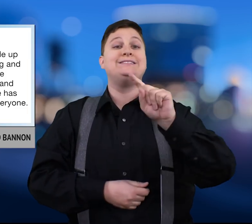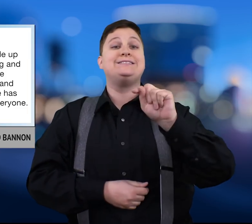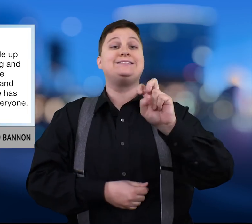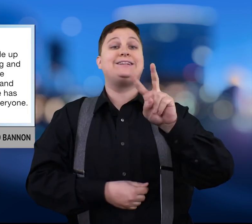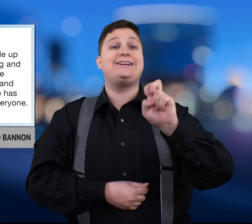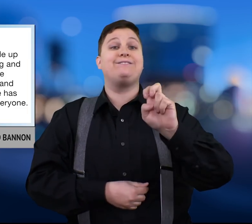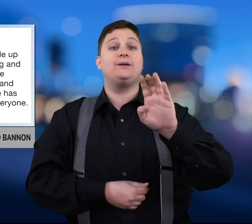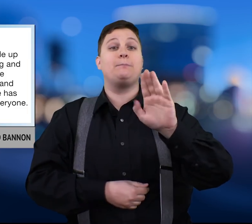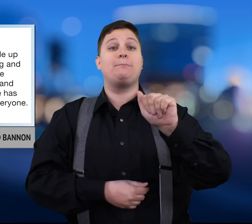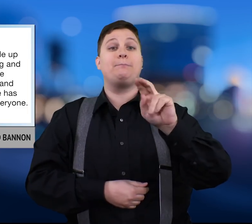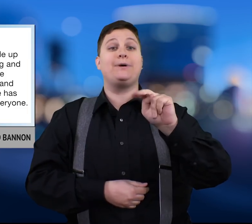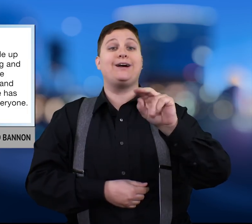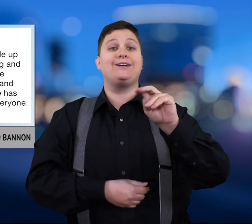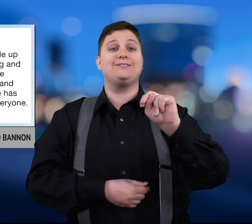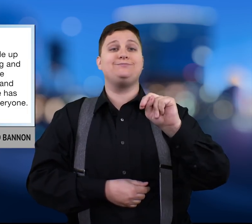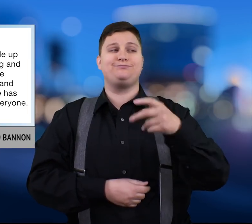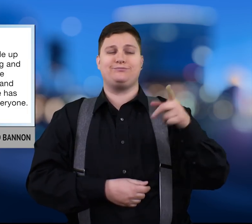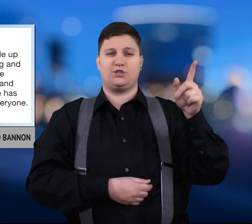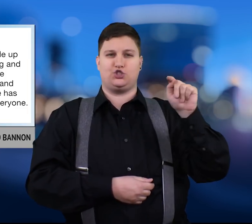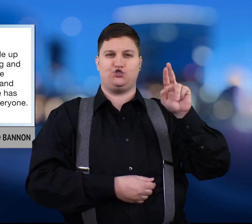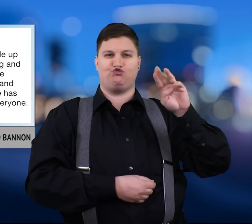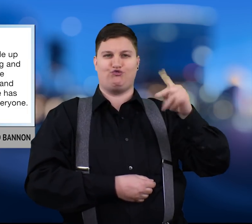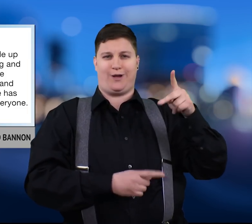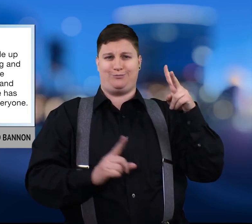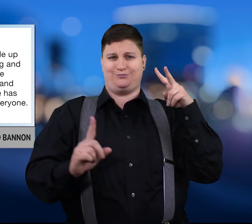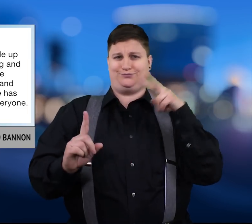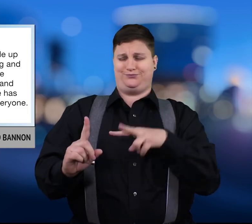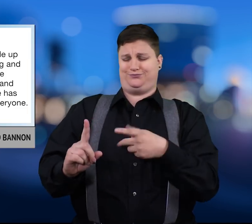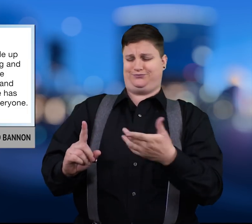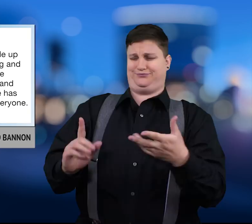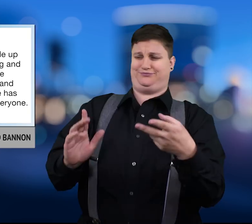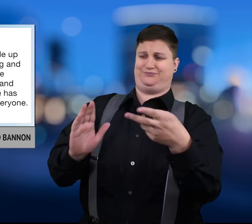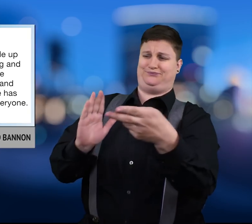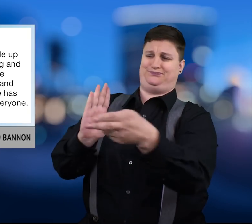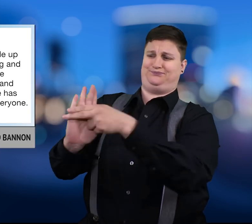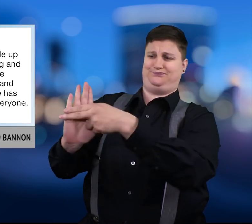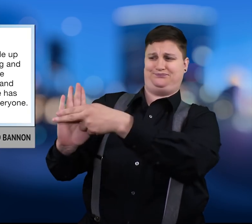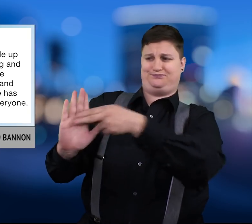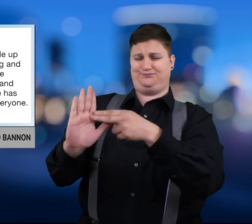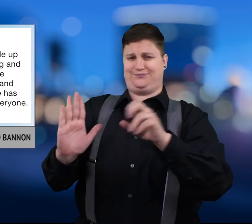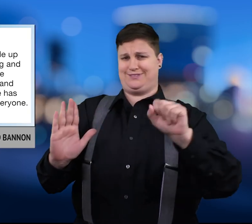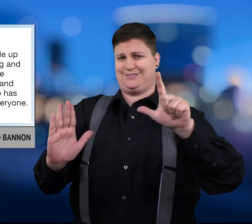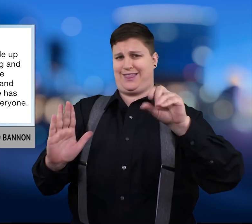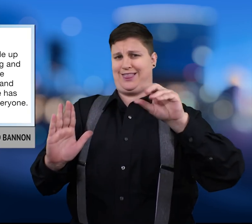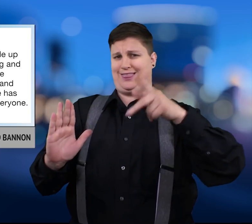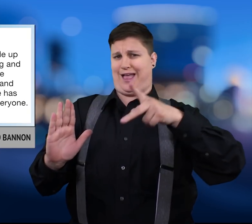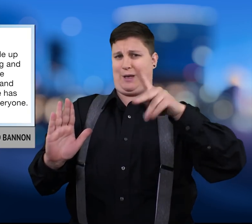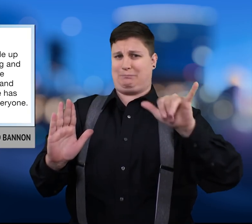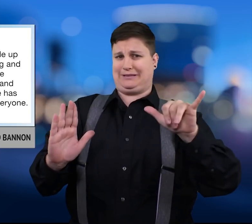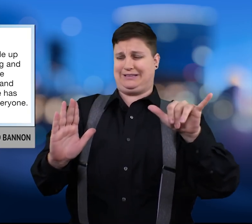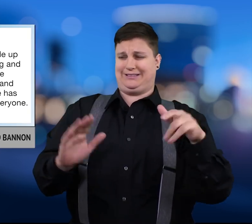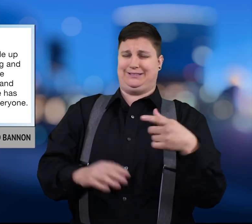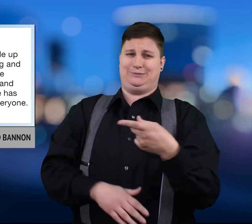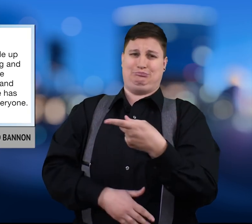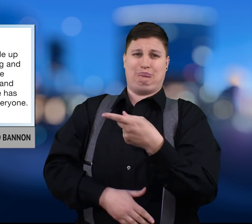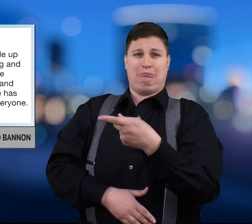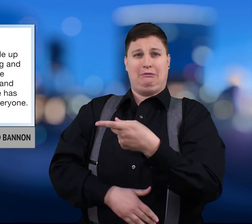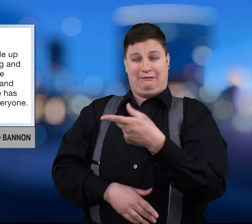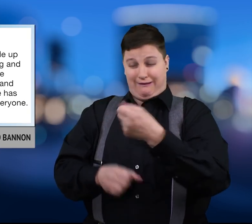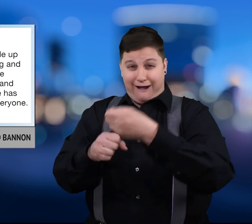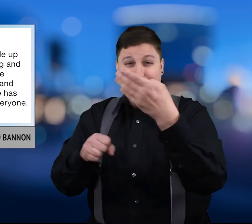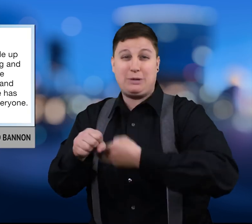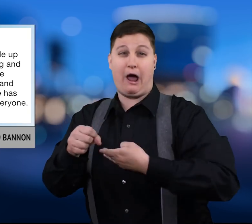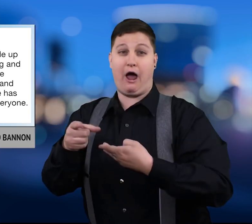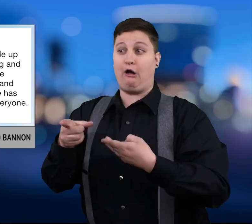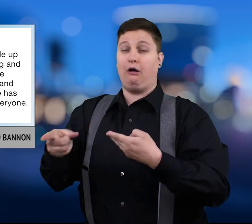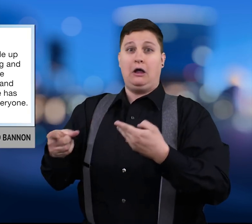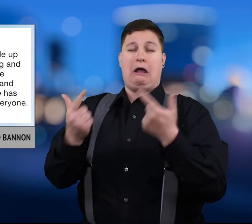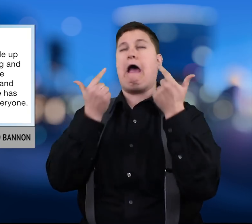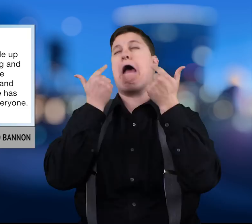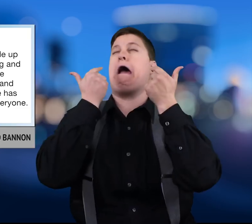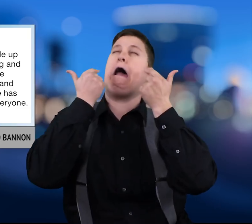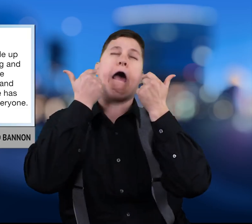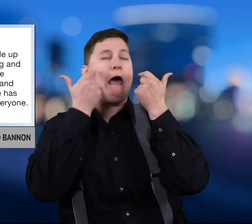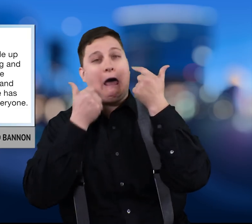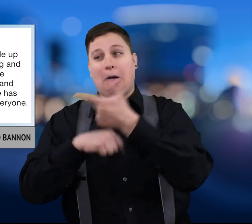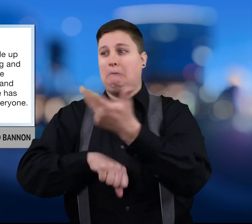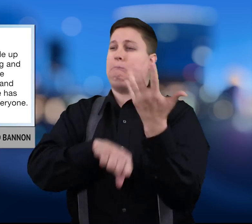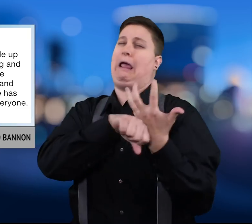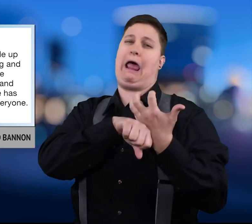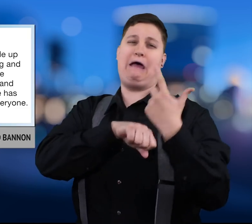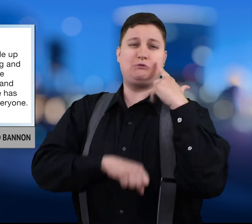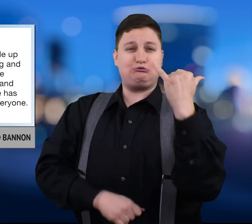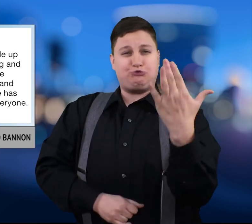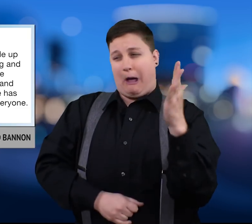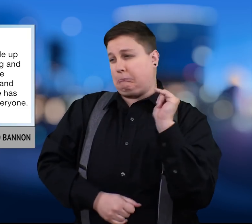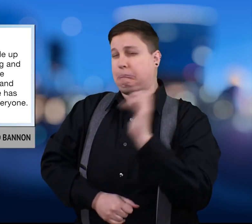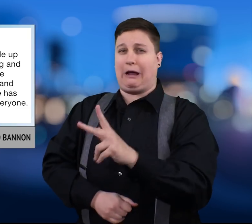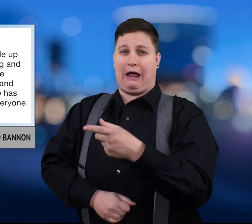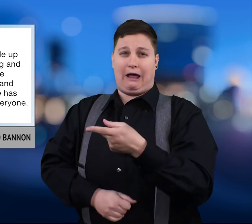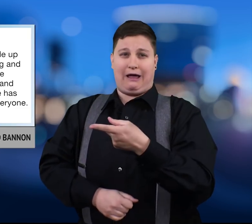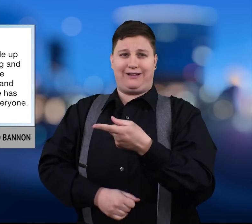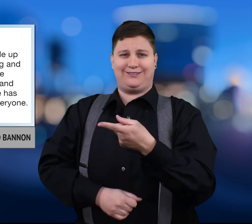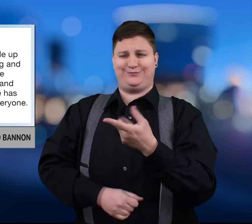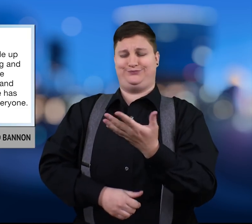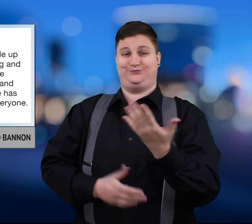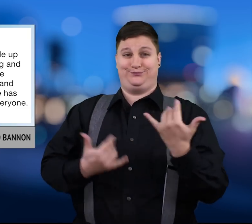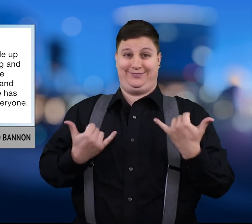He used sloppy Steve Bannon, who cried when he got fired and begged for his job.